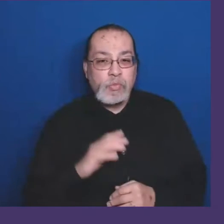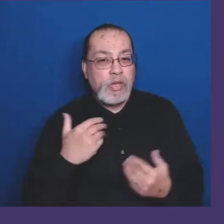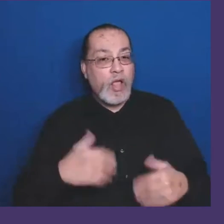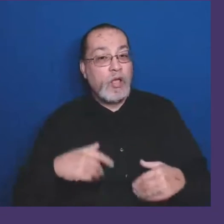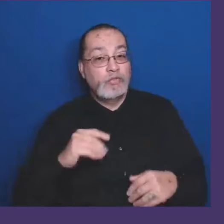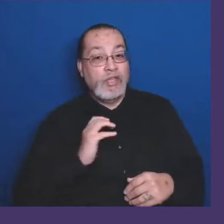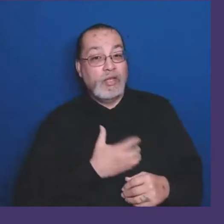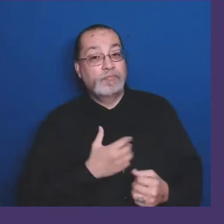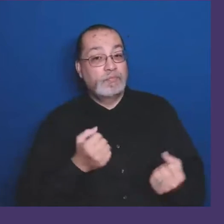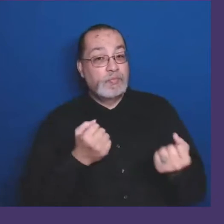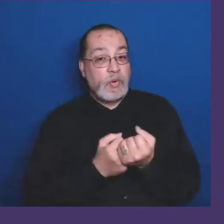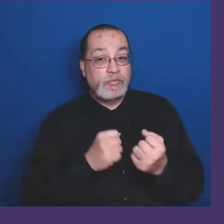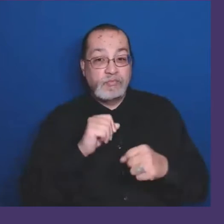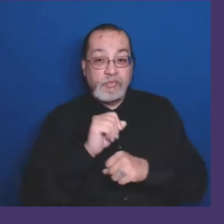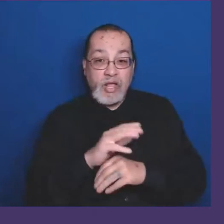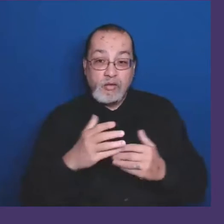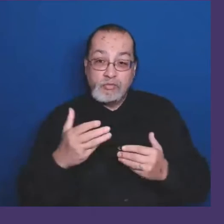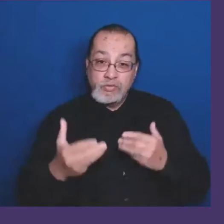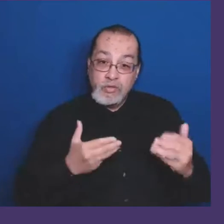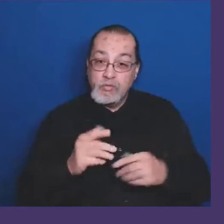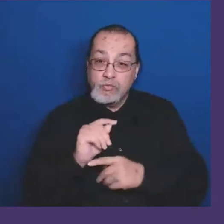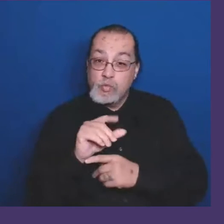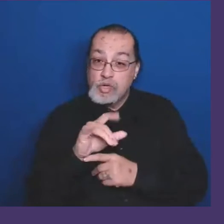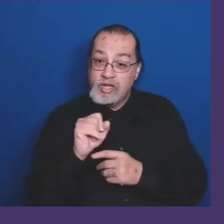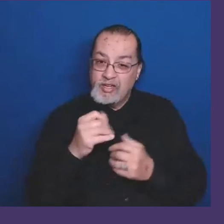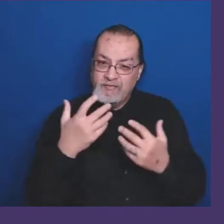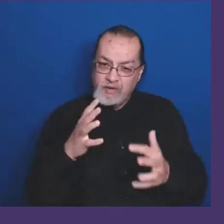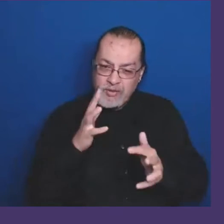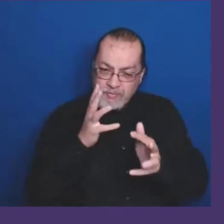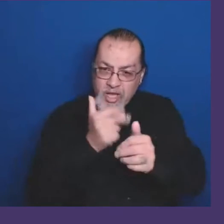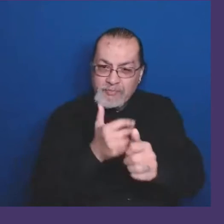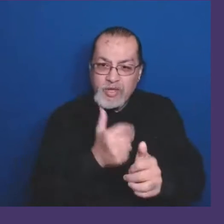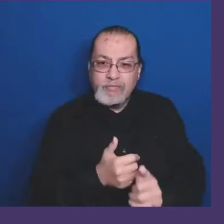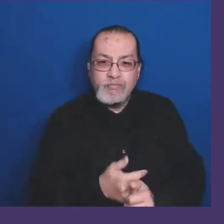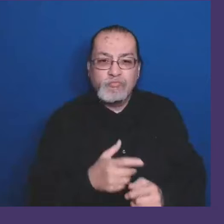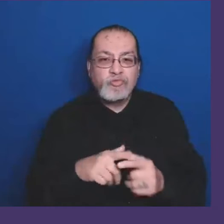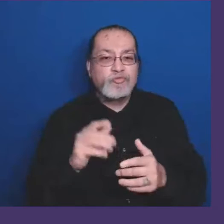and help every business benefit from the talent of disabled employees.